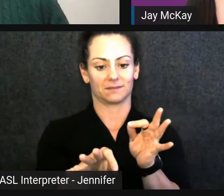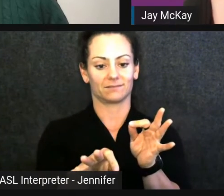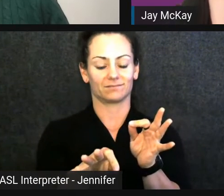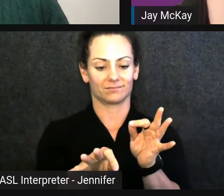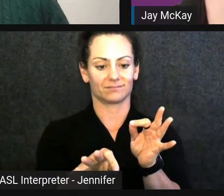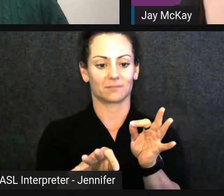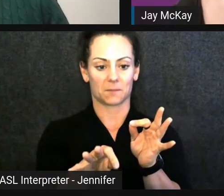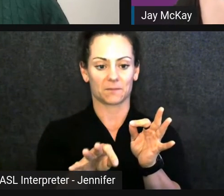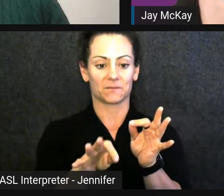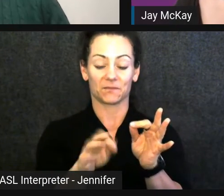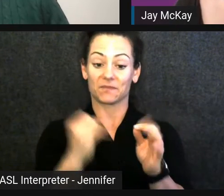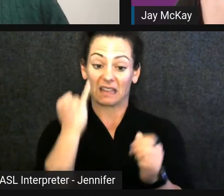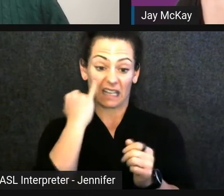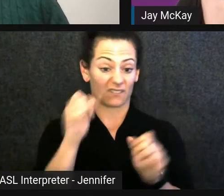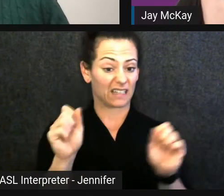straightforward way, let's just opt for it.